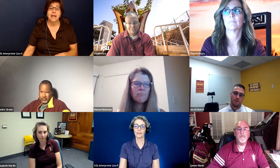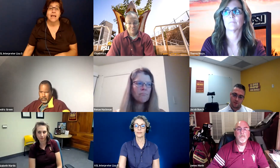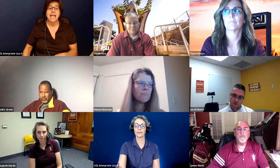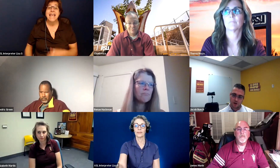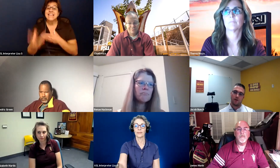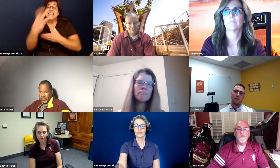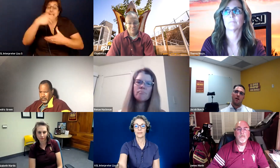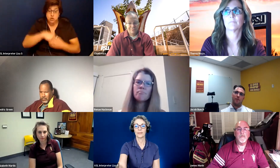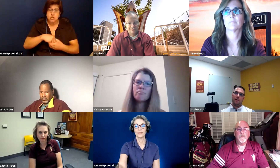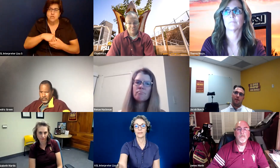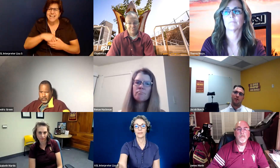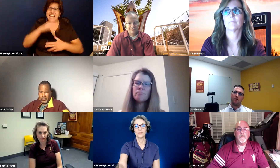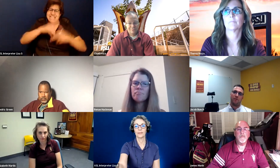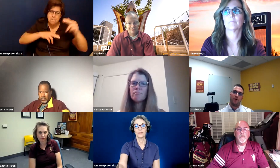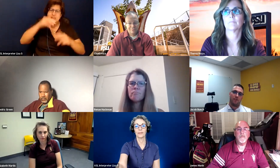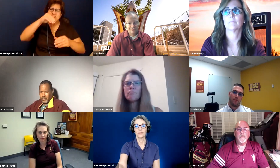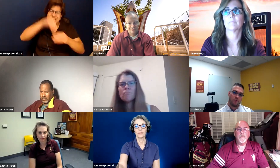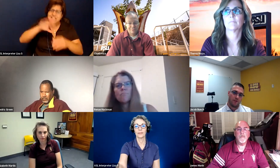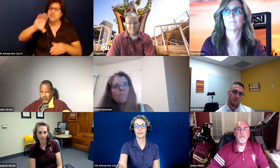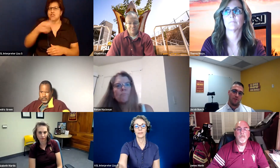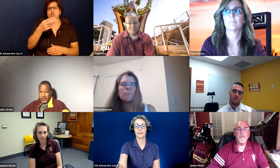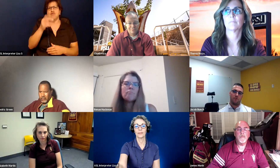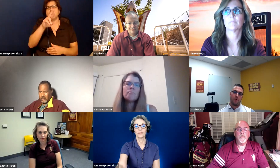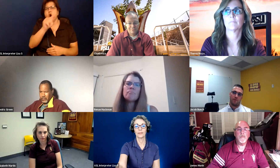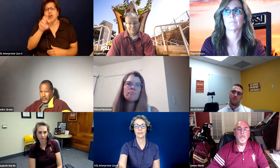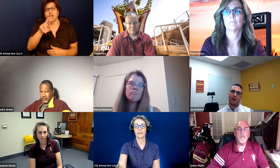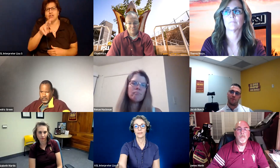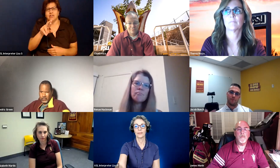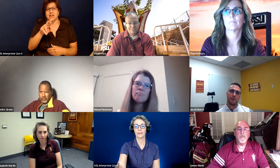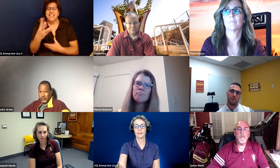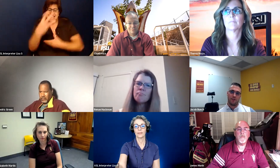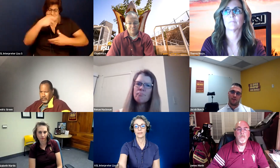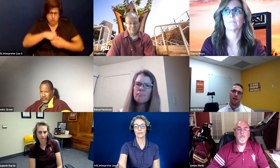into the charter. The inclusivity is built to the spirit of the staff and faculty.